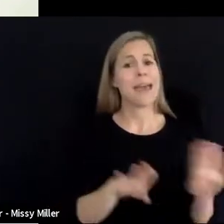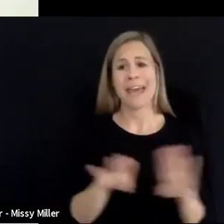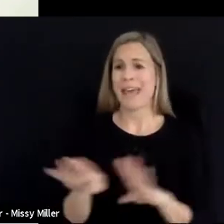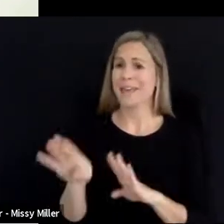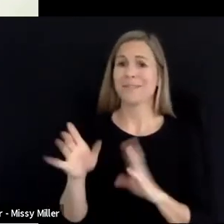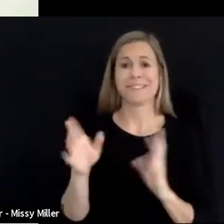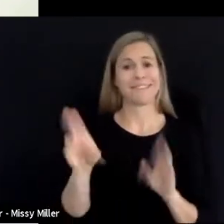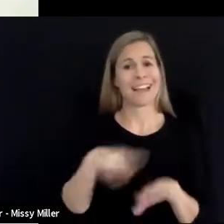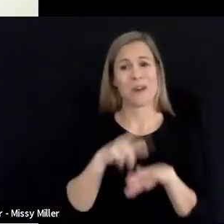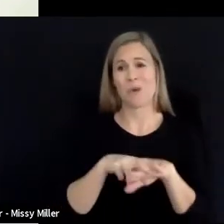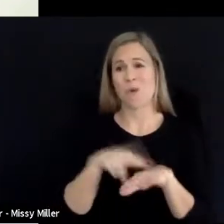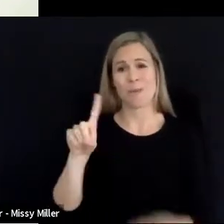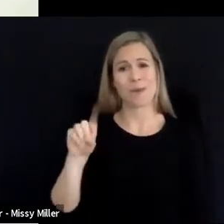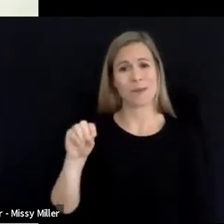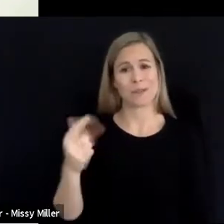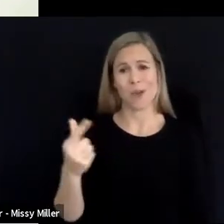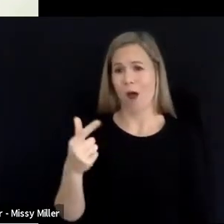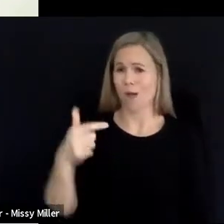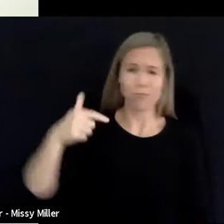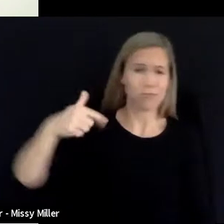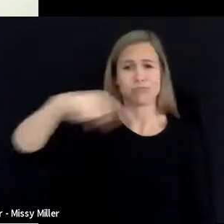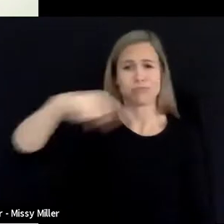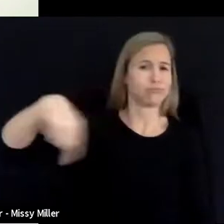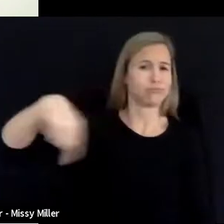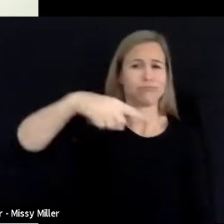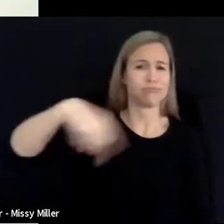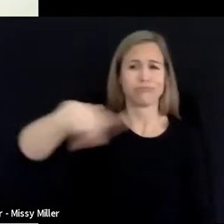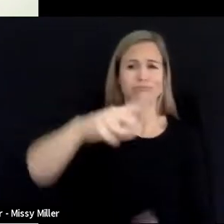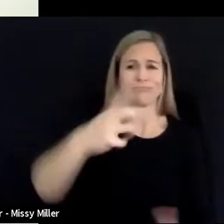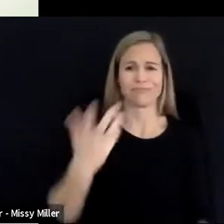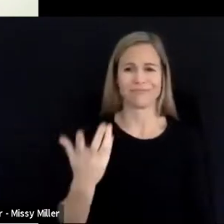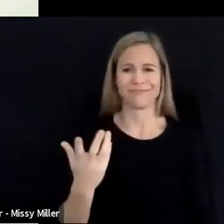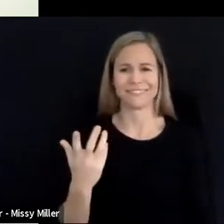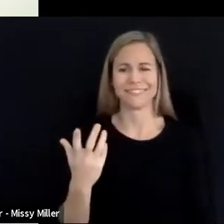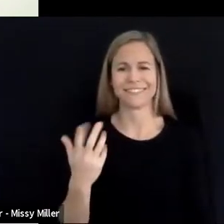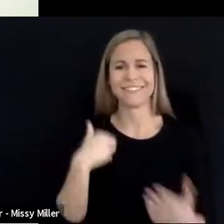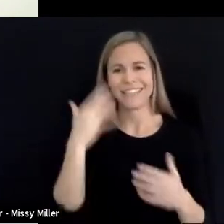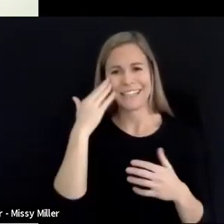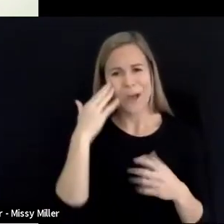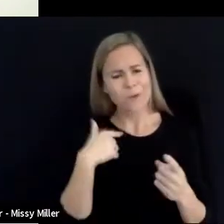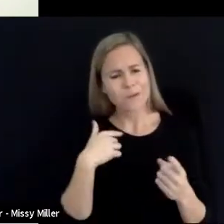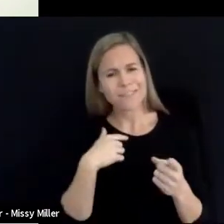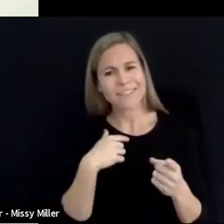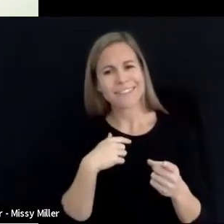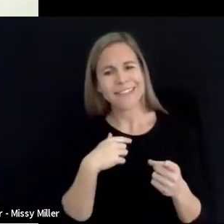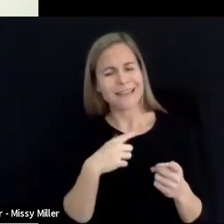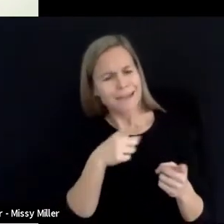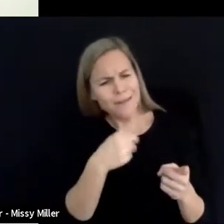And in spite, the narrator's saying "What's the matter with you, Dewey?"